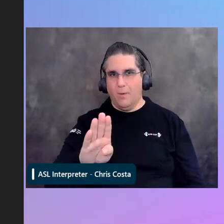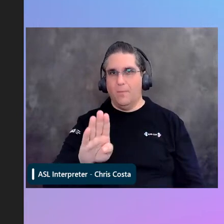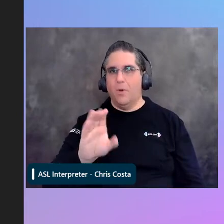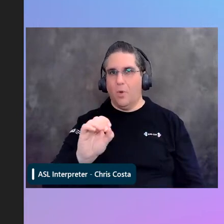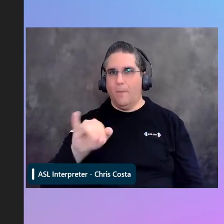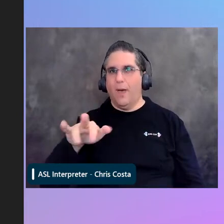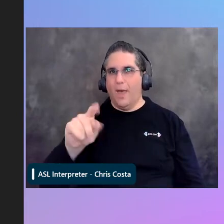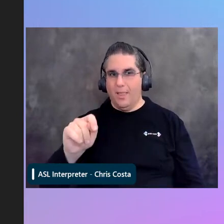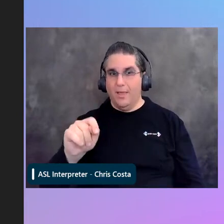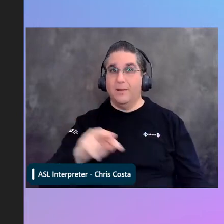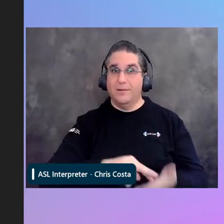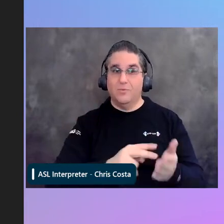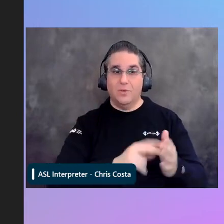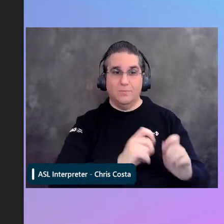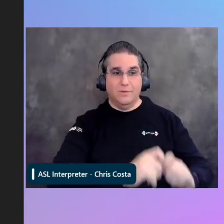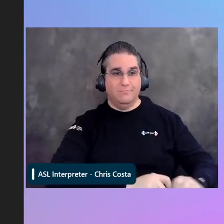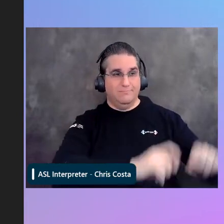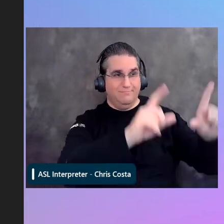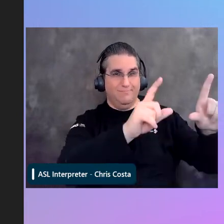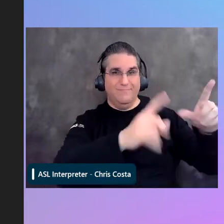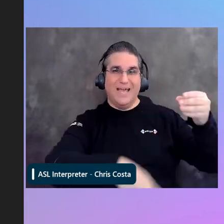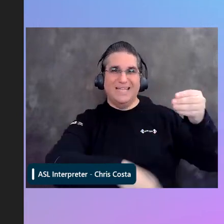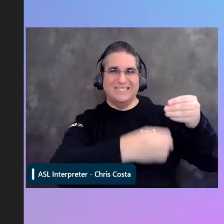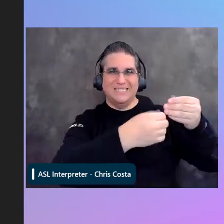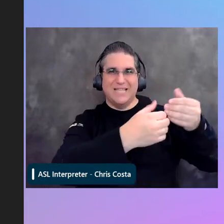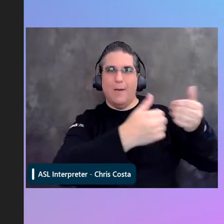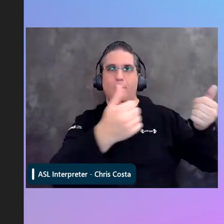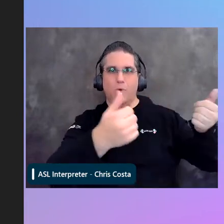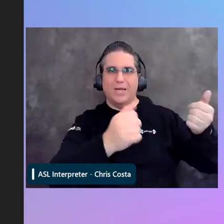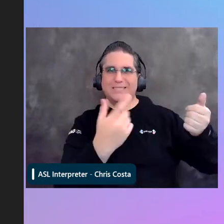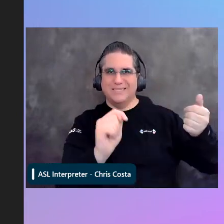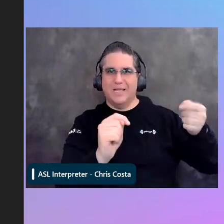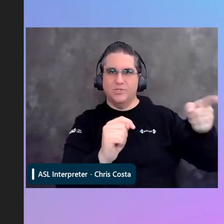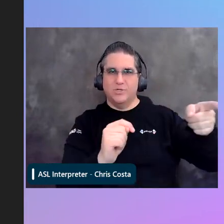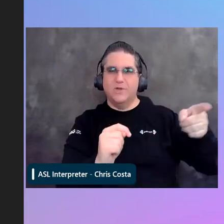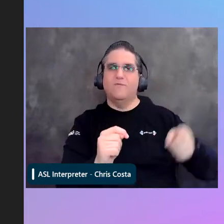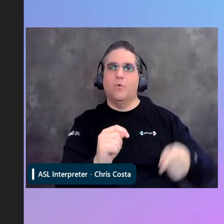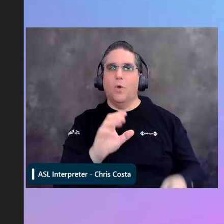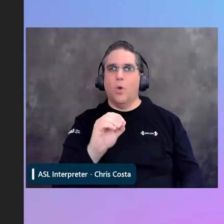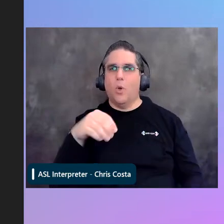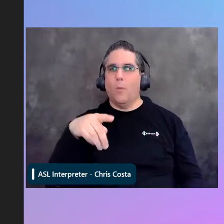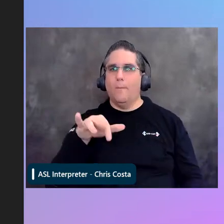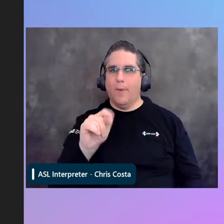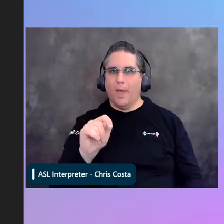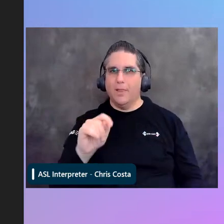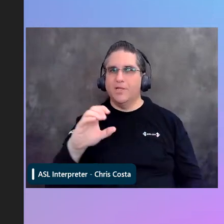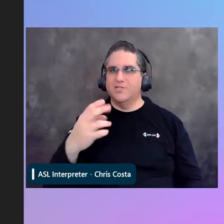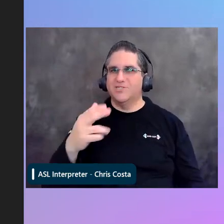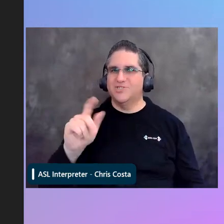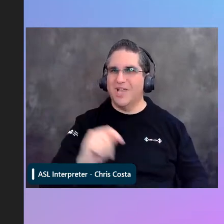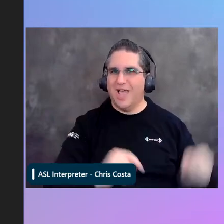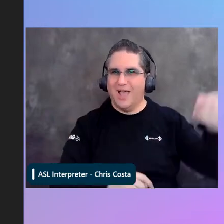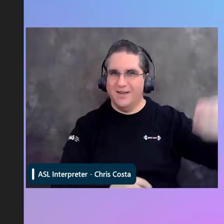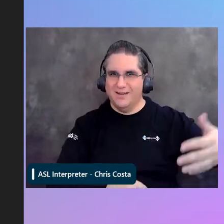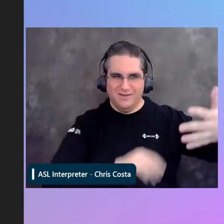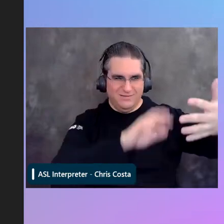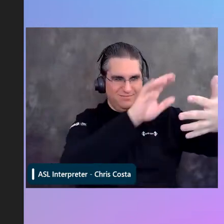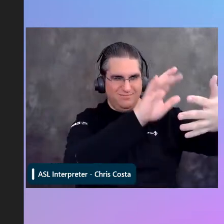separate extension. GitHub Copilot chat. From here we can